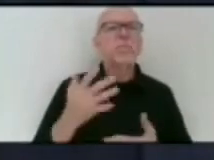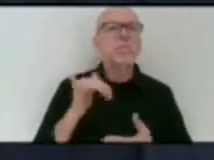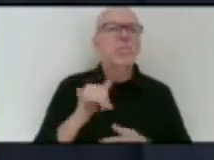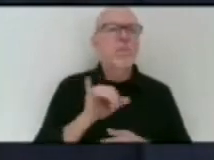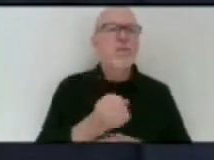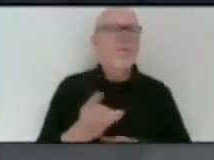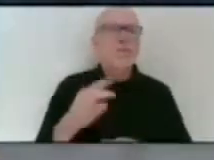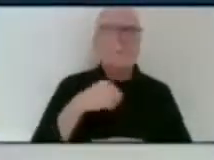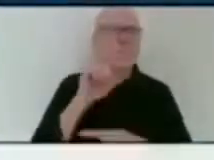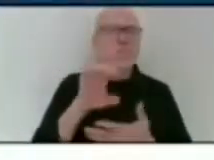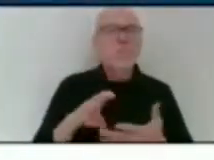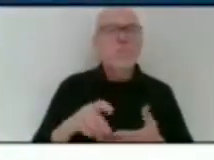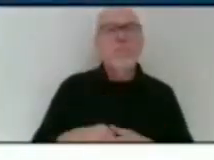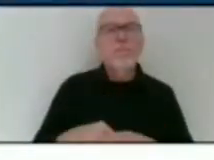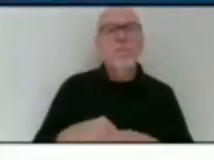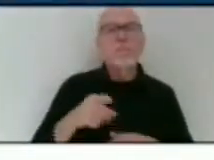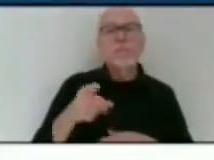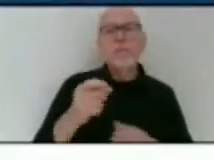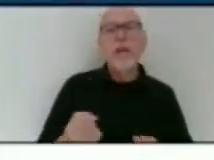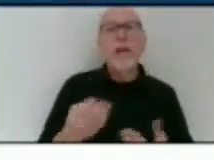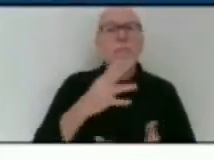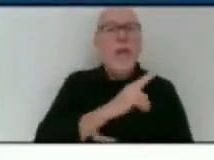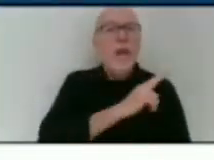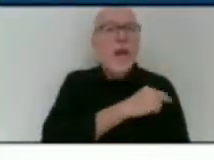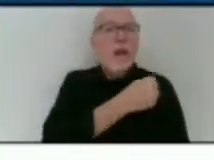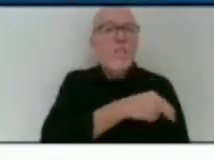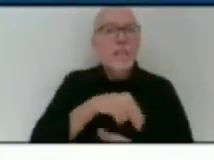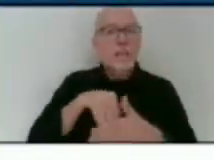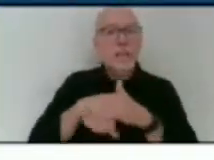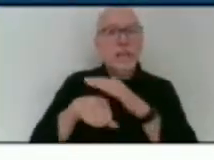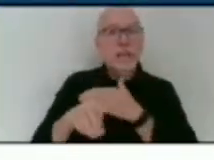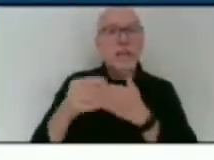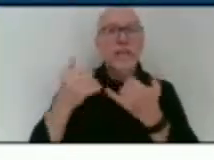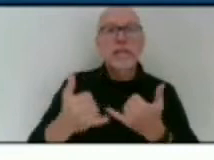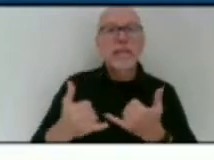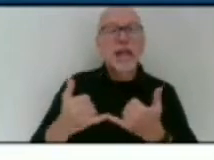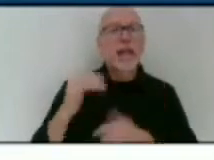The number of hospitalized co vid patients is at an all time high,